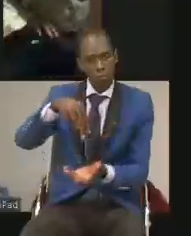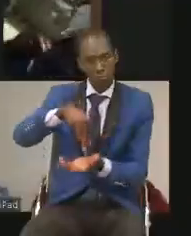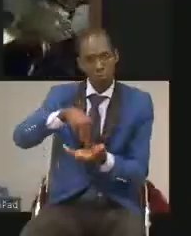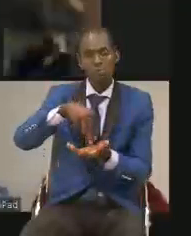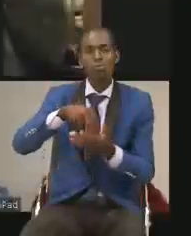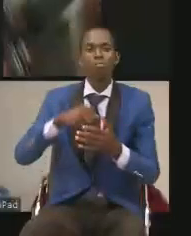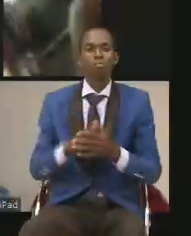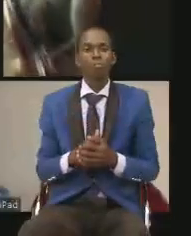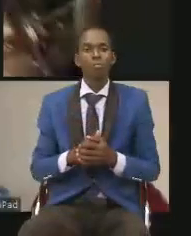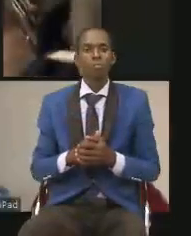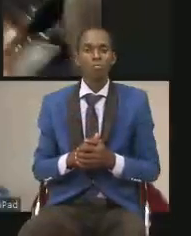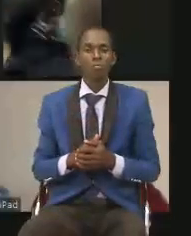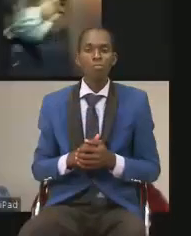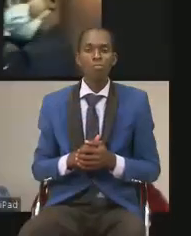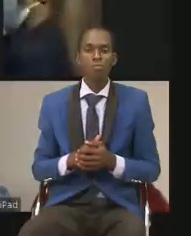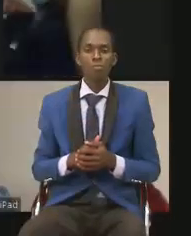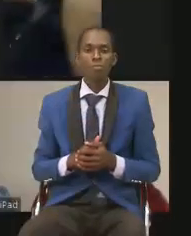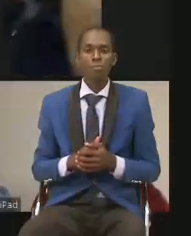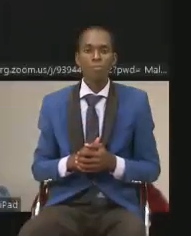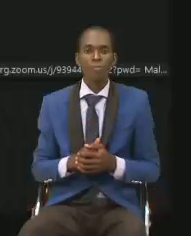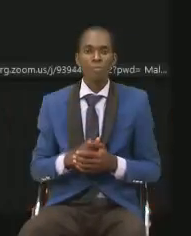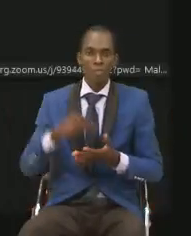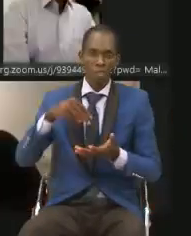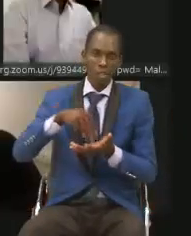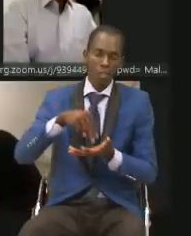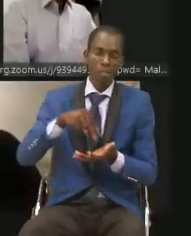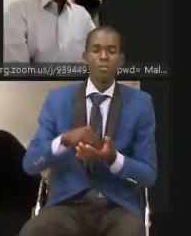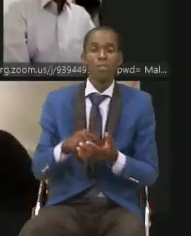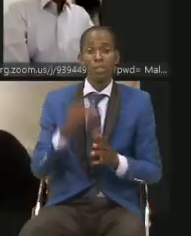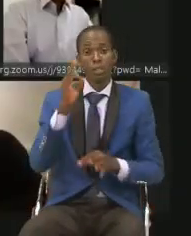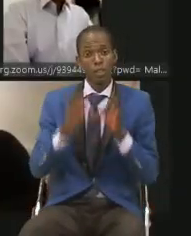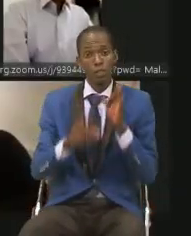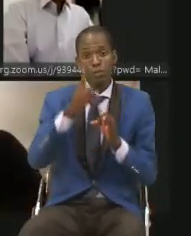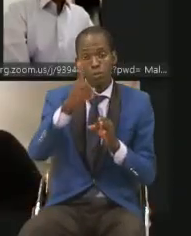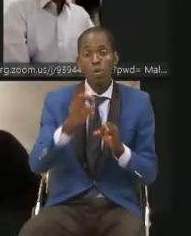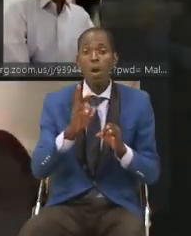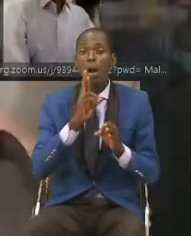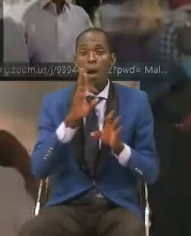are praise the lord praise the lord praise the lord for you stand up right now and i'm going